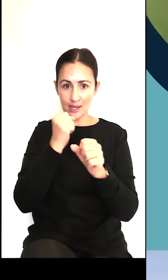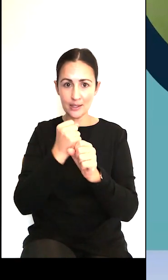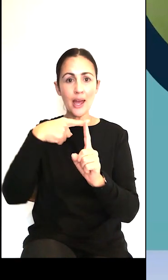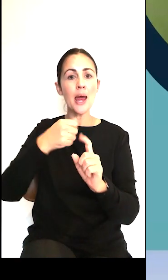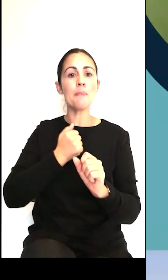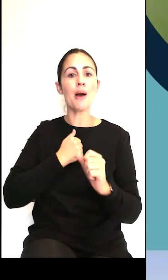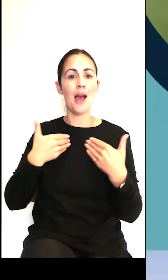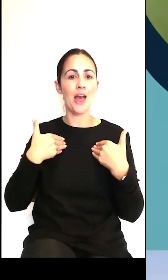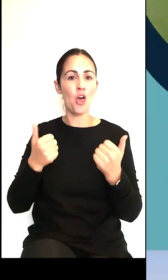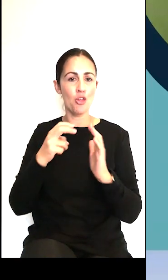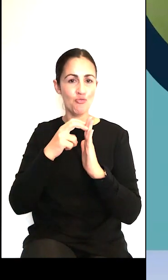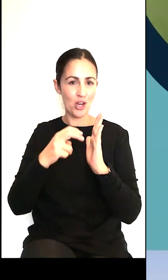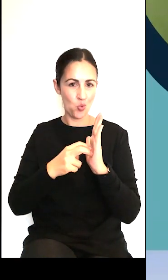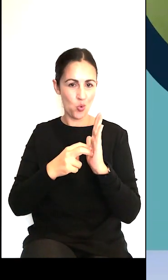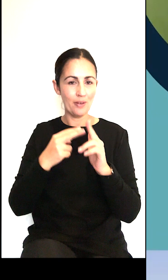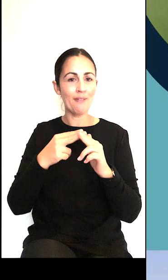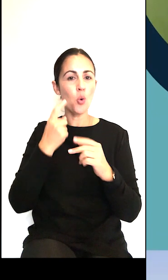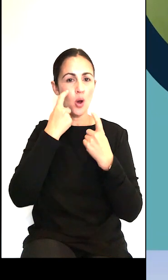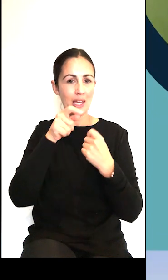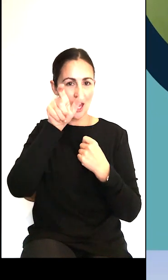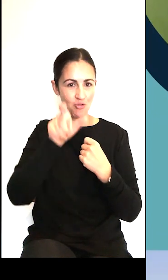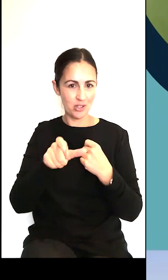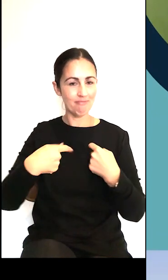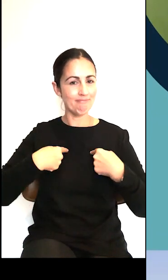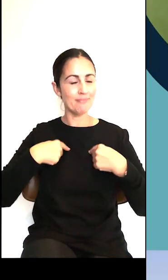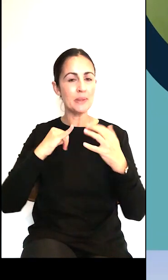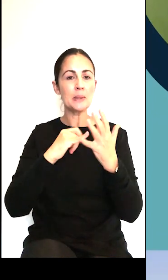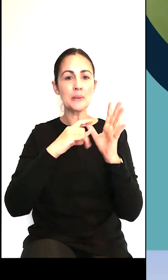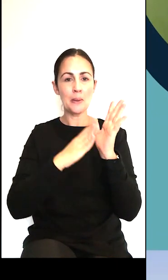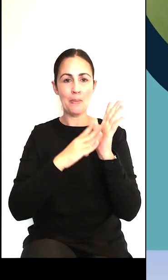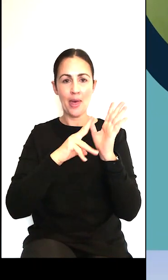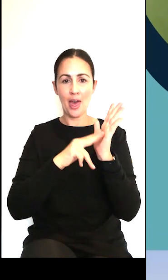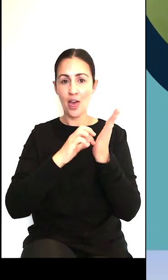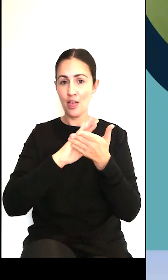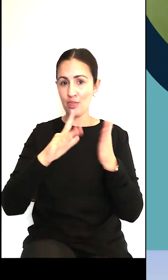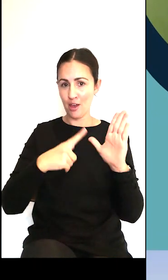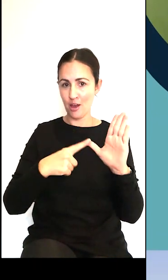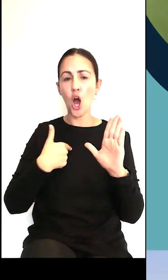My name is Samantha, and I'm the National Manager at advance Care Planning Australia, and I'll be facilitating this webinar today.